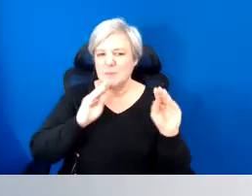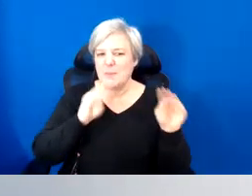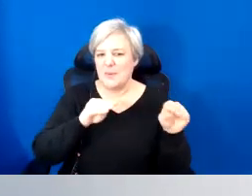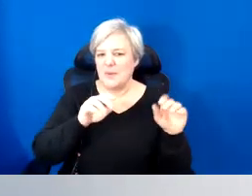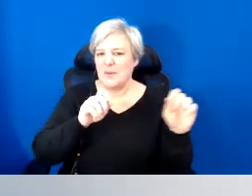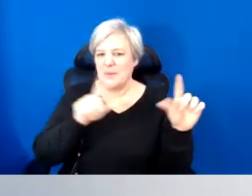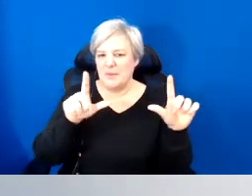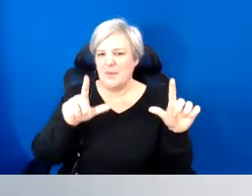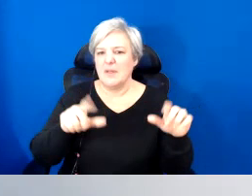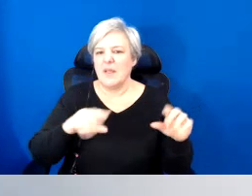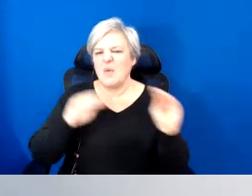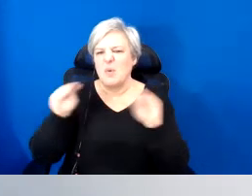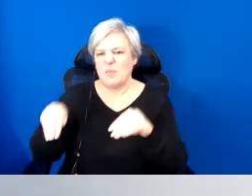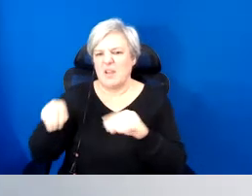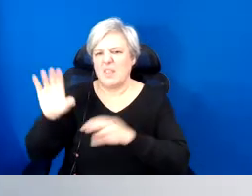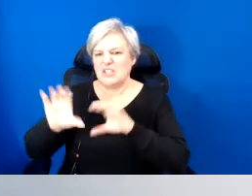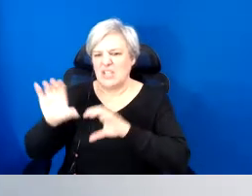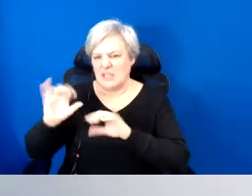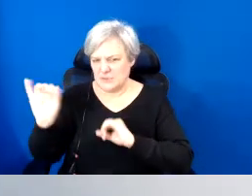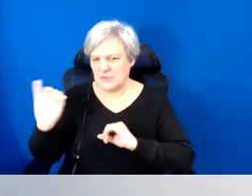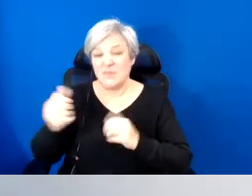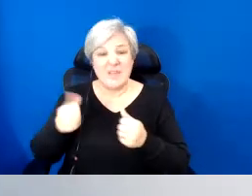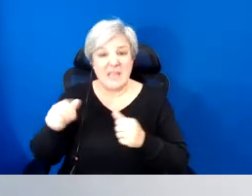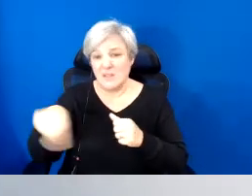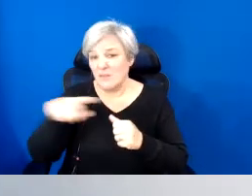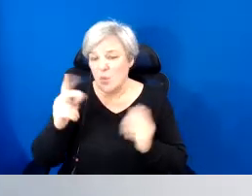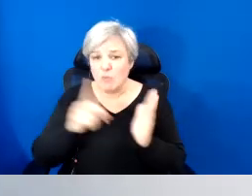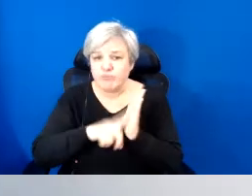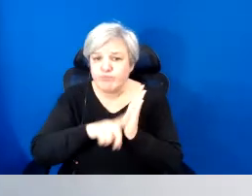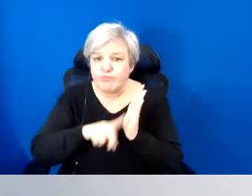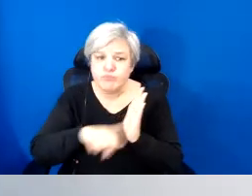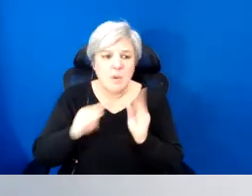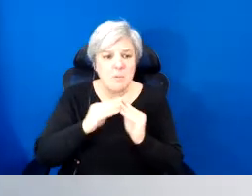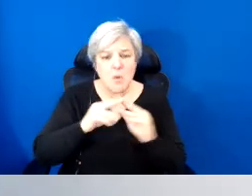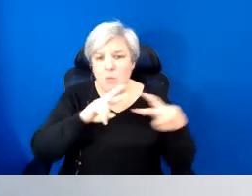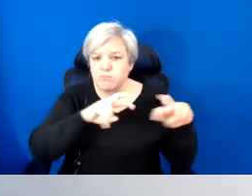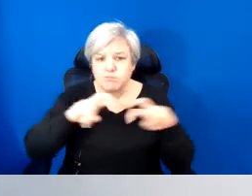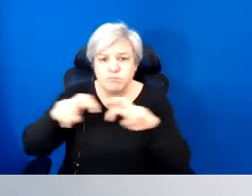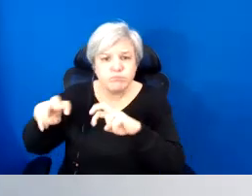popped in to chat as well. So if anybody wants to look at any of the information